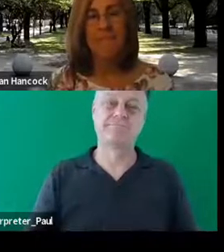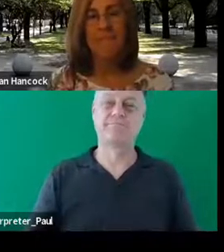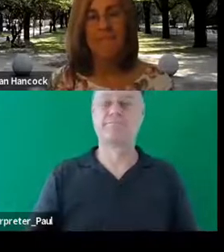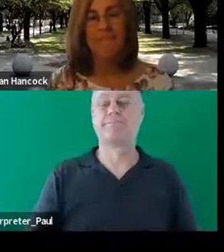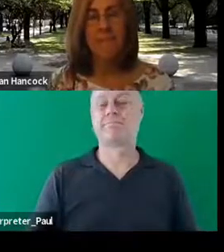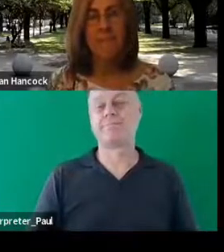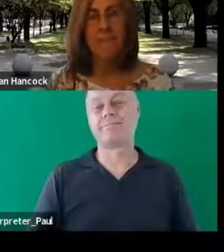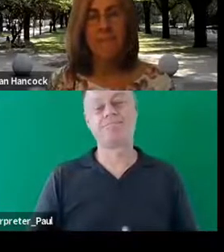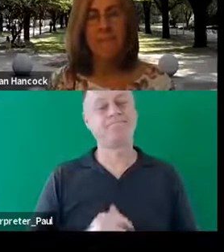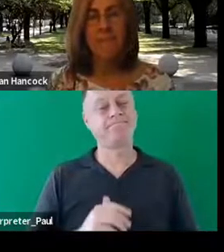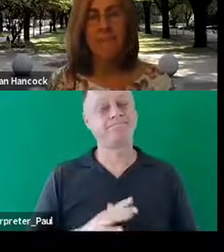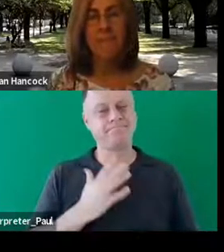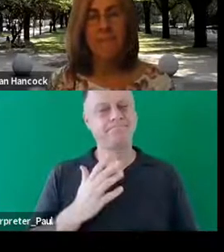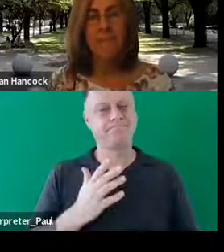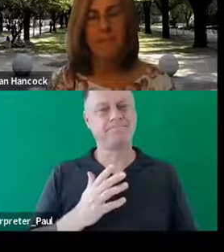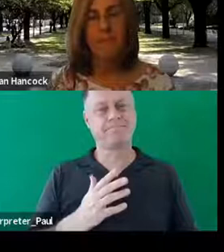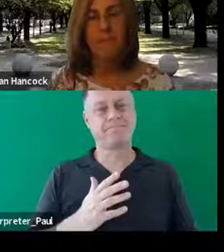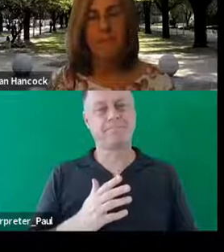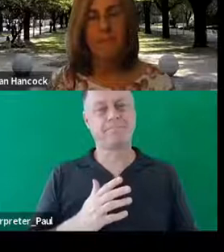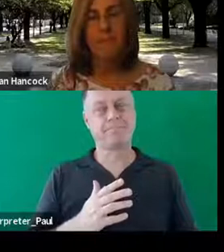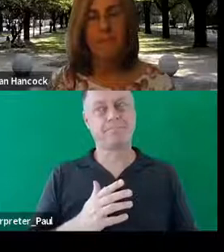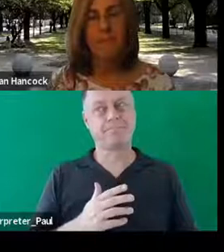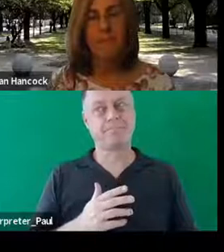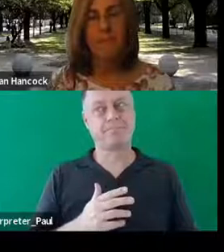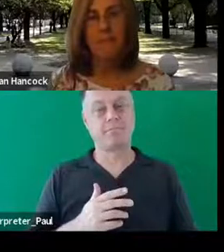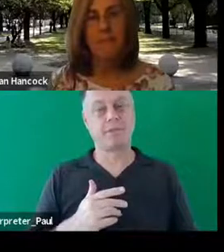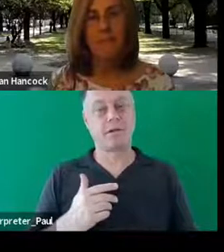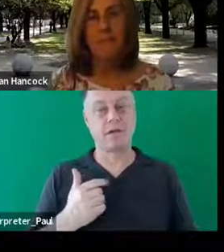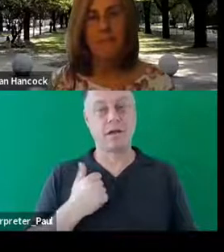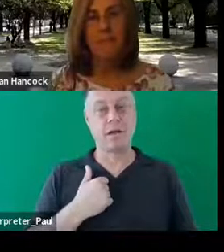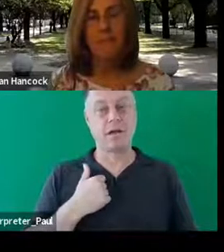the students that we recruit, and I went down the road of paying our mentors, just because we pay